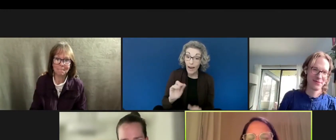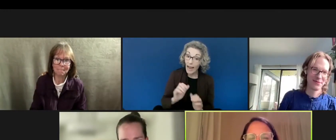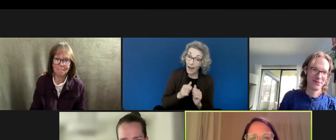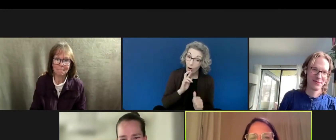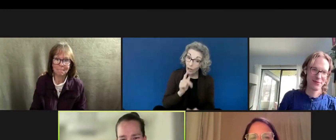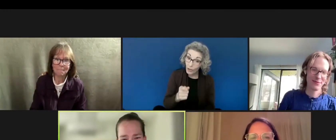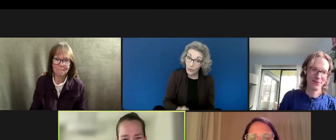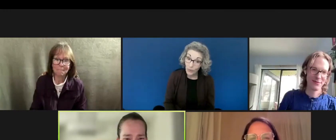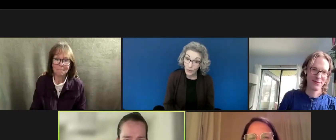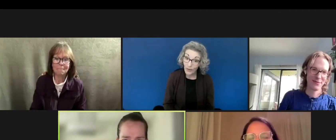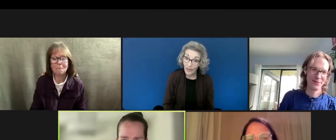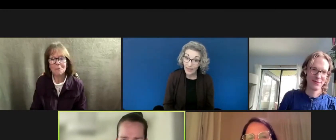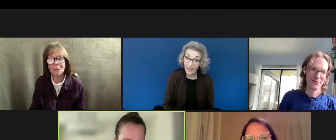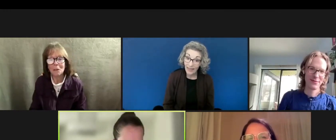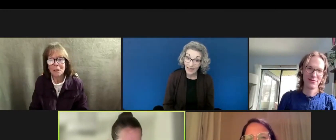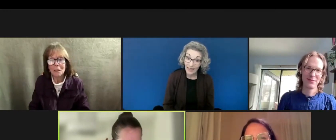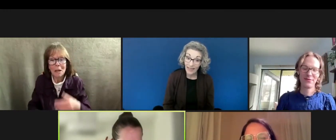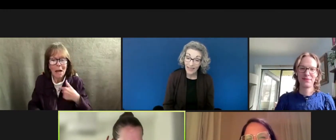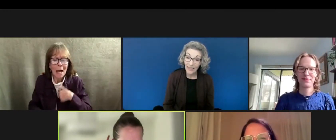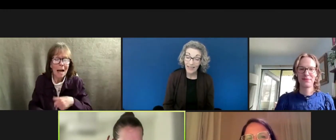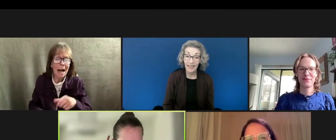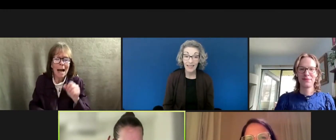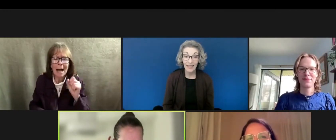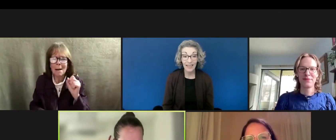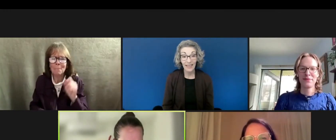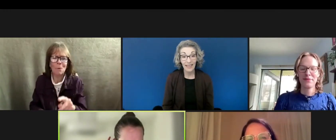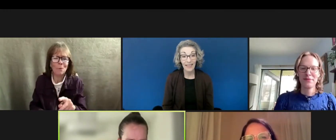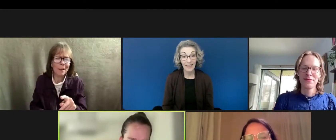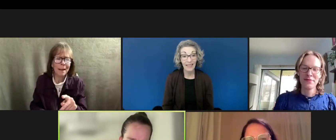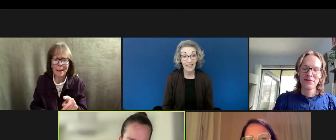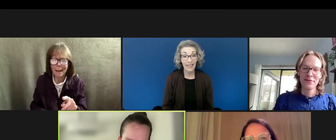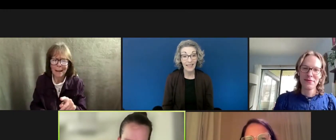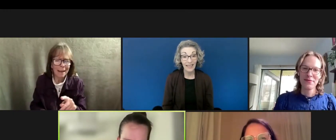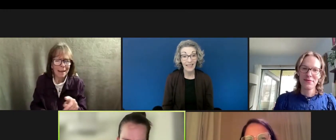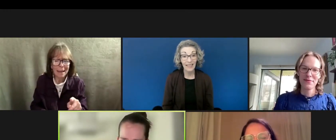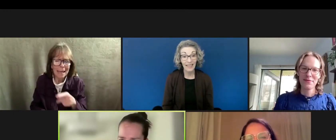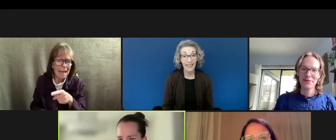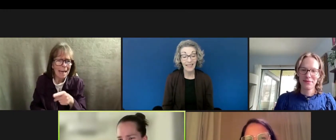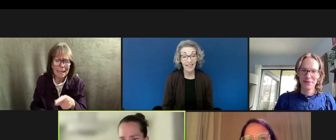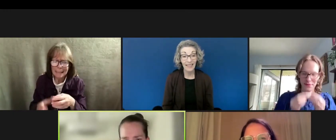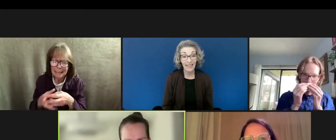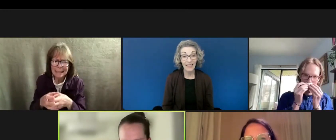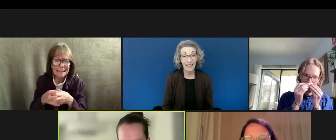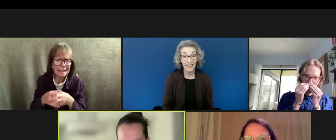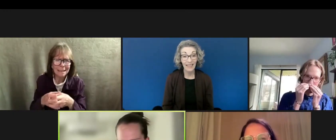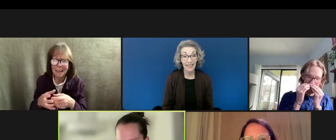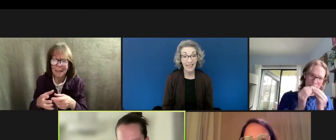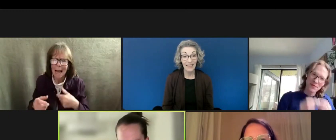I'm okay, I use assistive technology, cuz I've low vision and